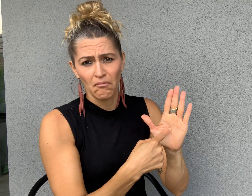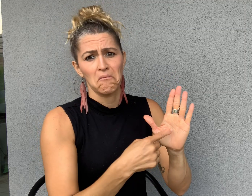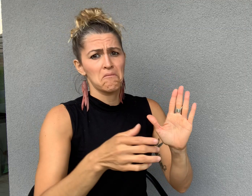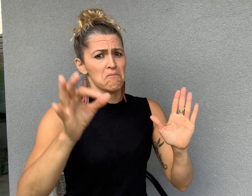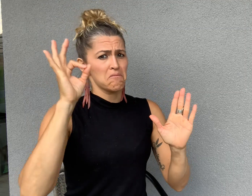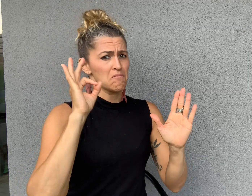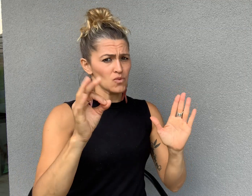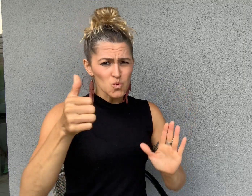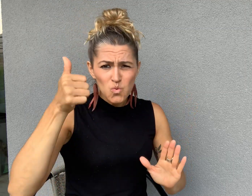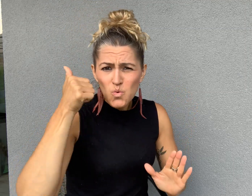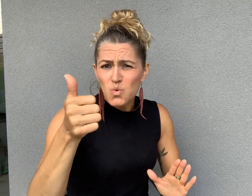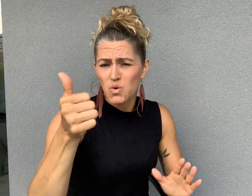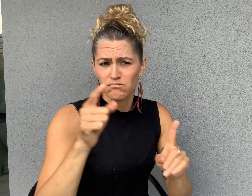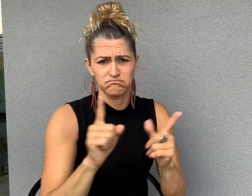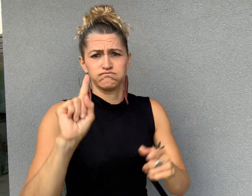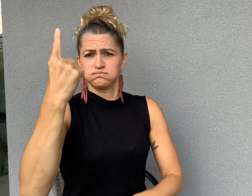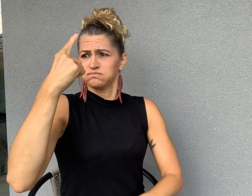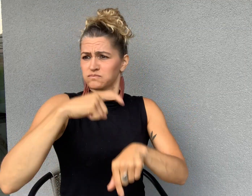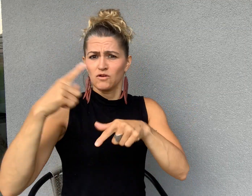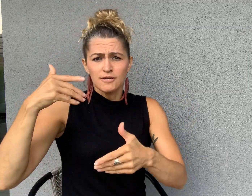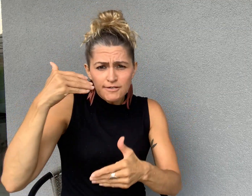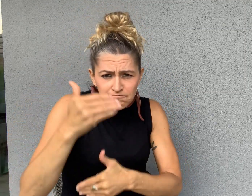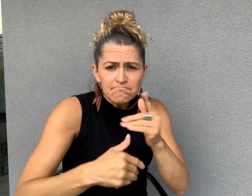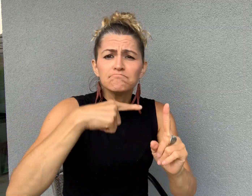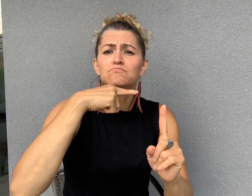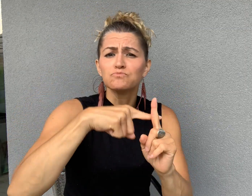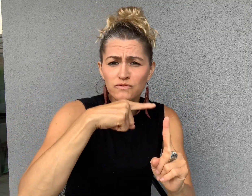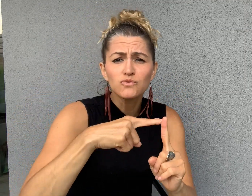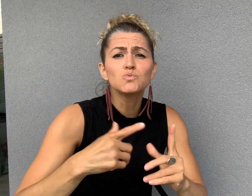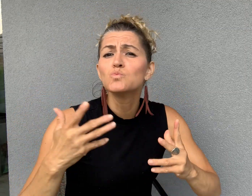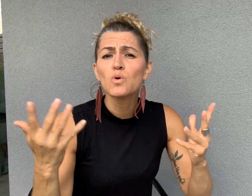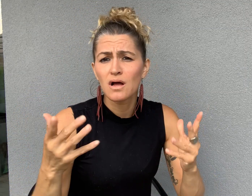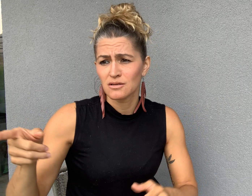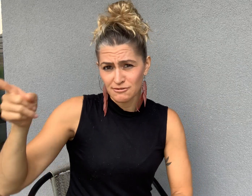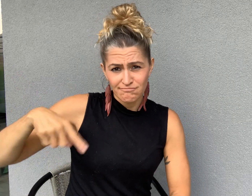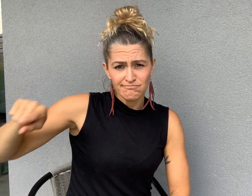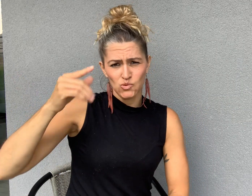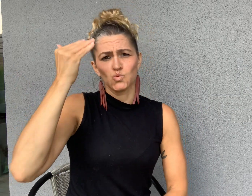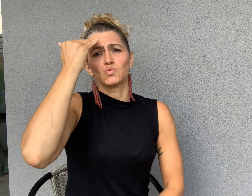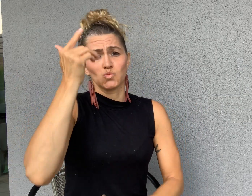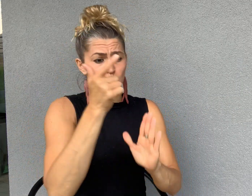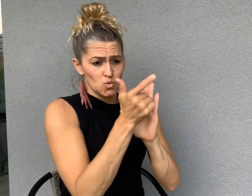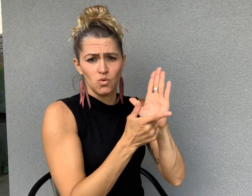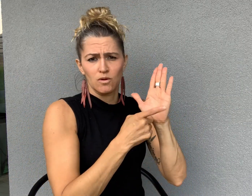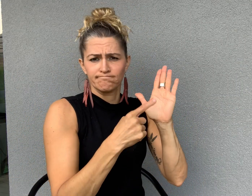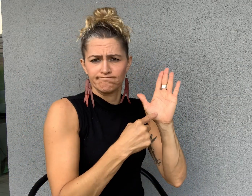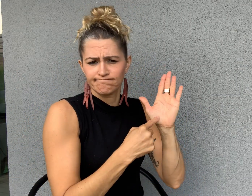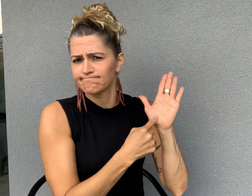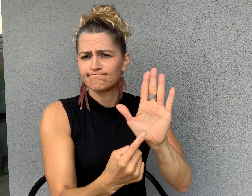because it forced people in Indian society